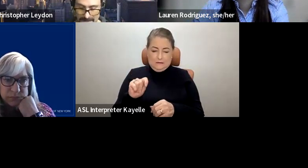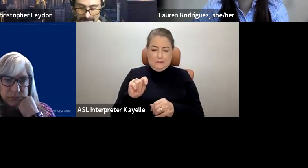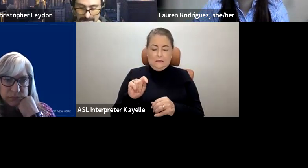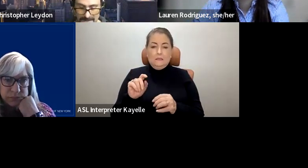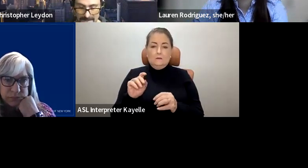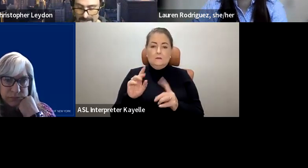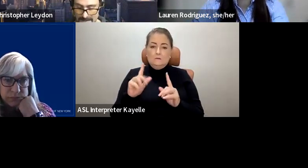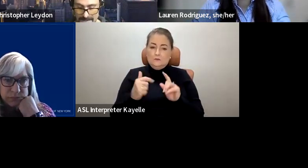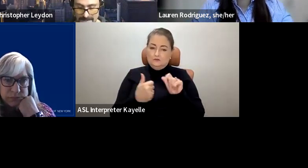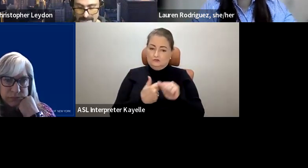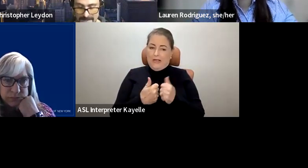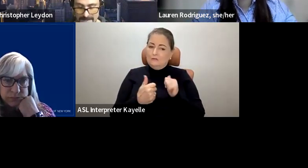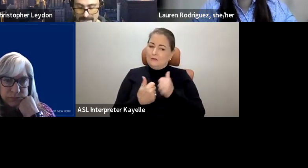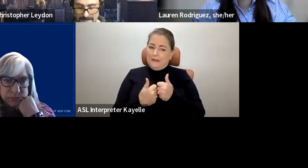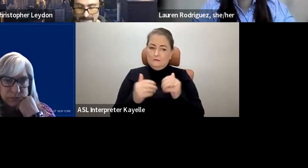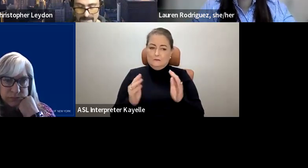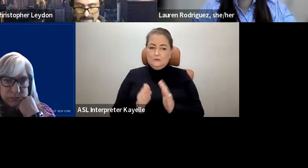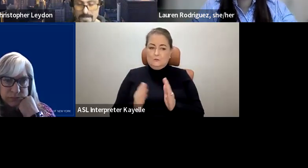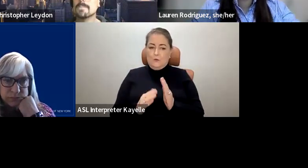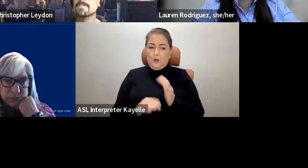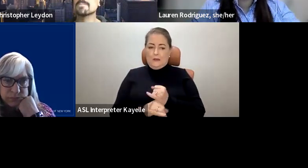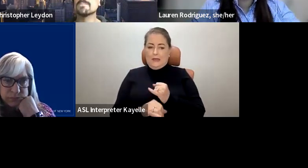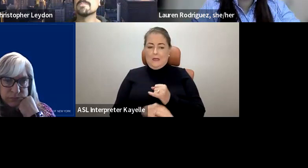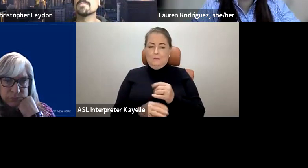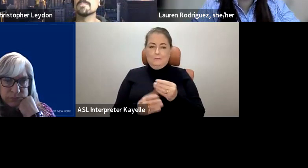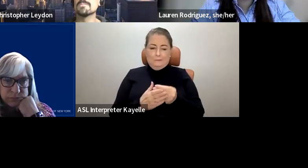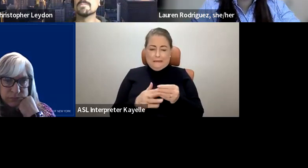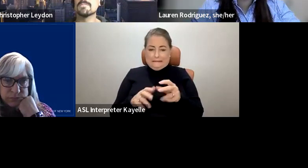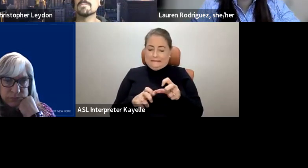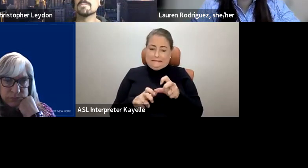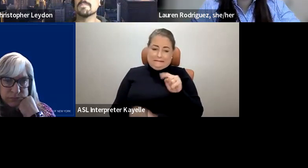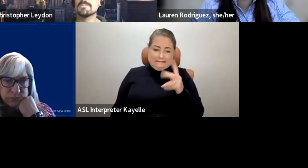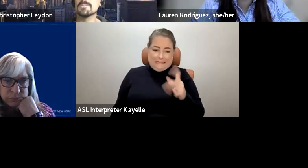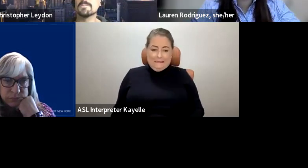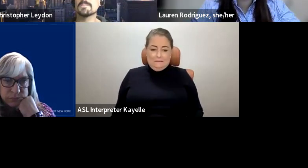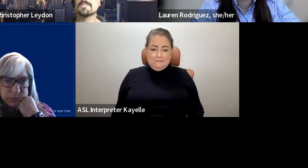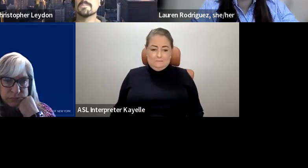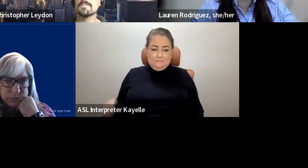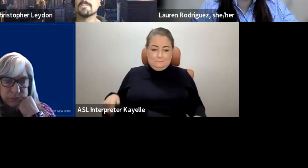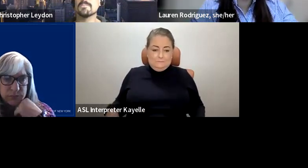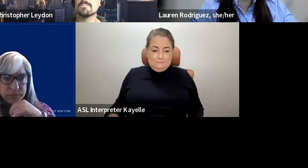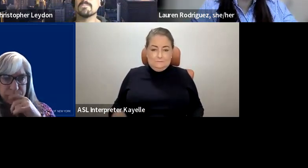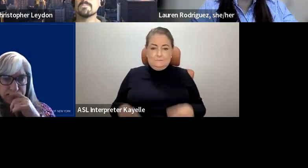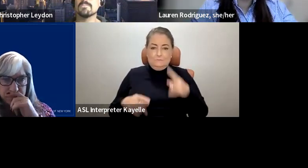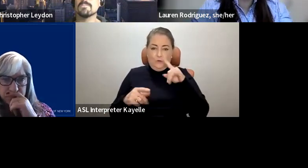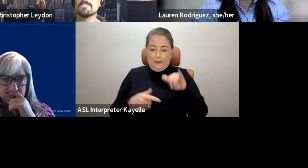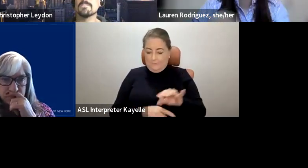challenge on smaller campuses where resources are tight, too tight to hire somebody specifically for that function.